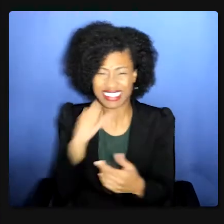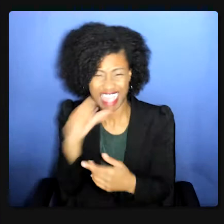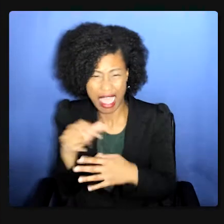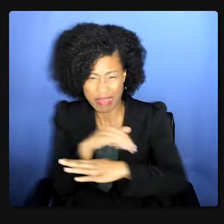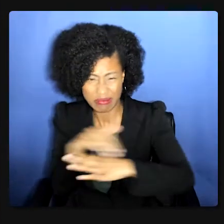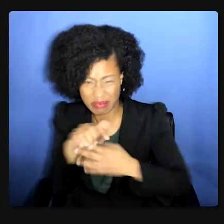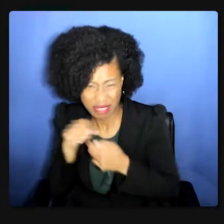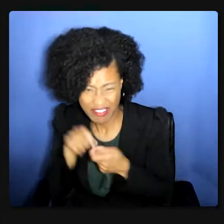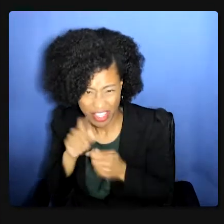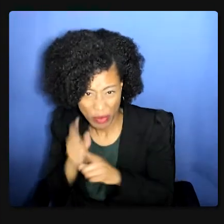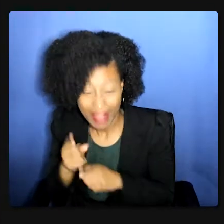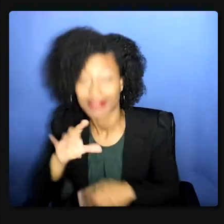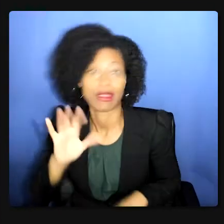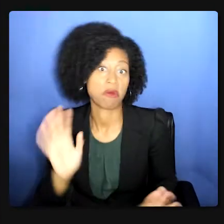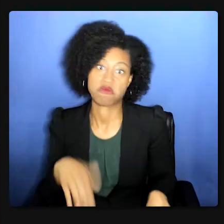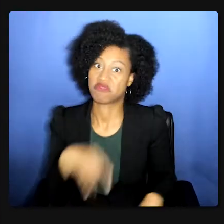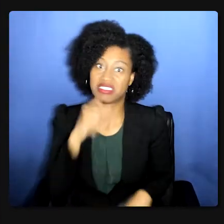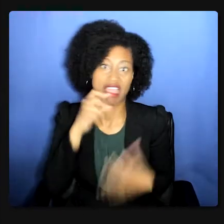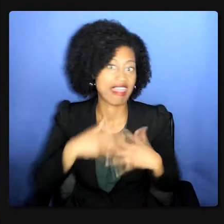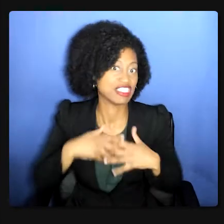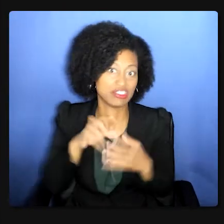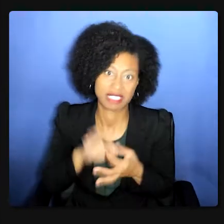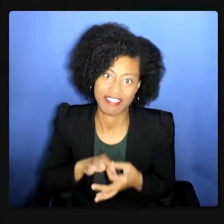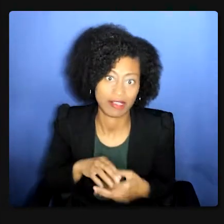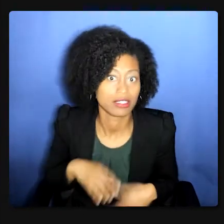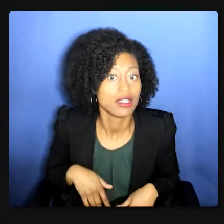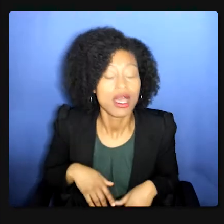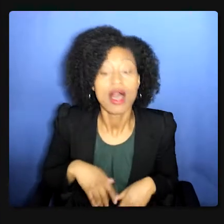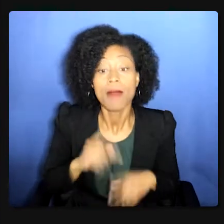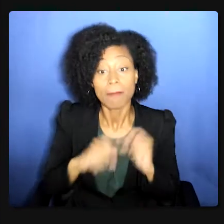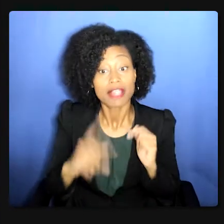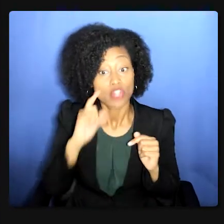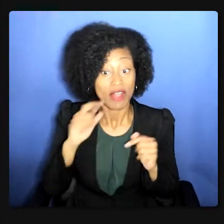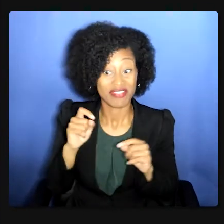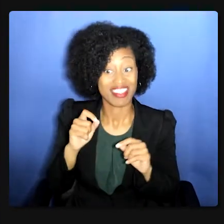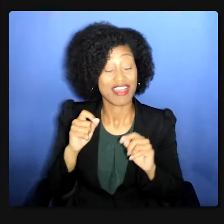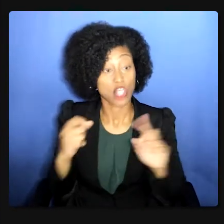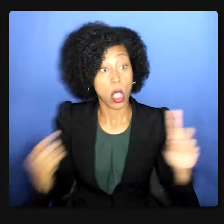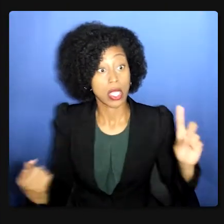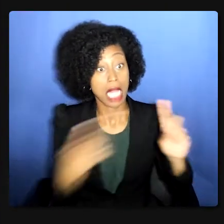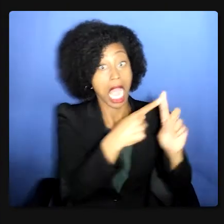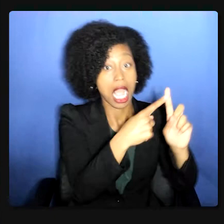So all those things have to happen that goes from the client to the server. But it also has to go back to the client,